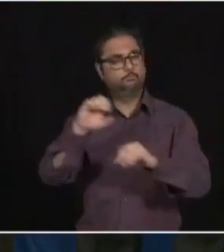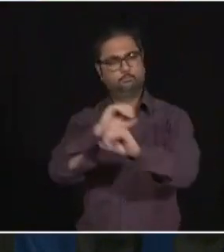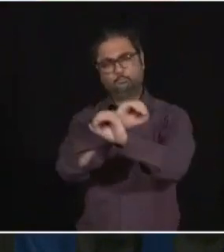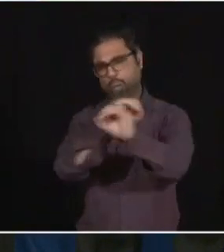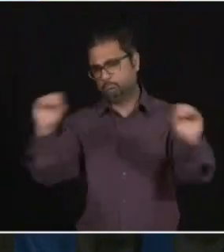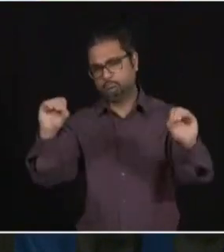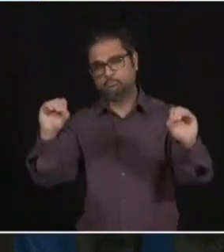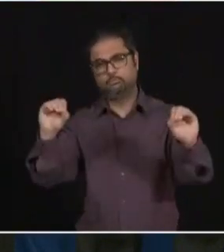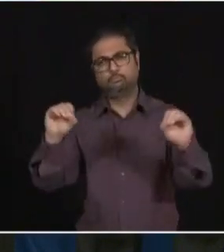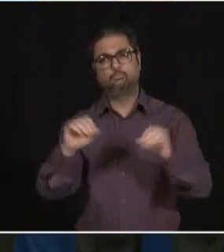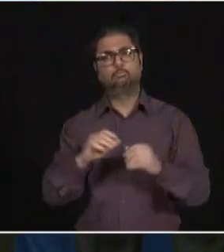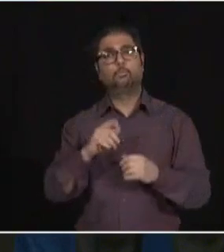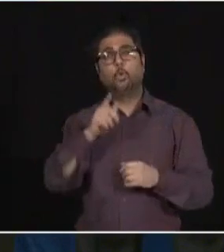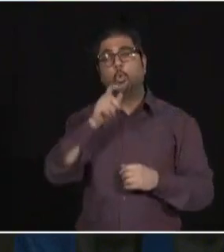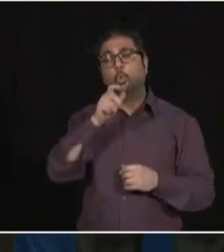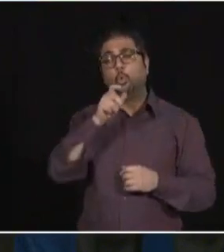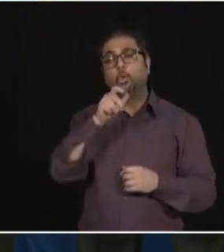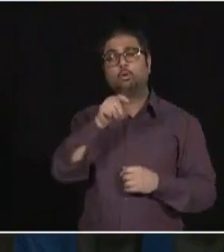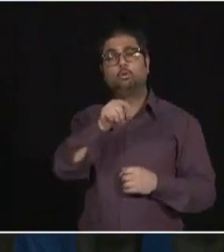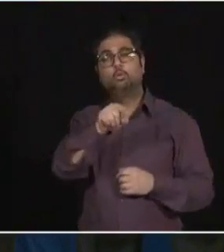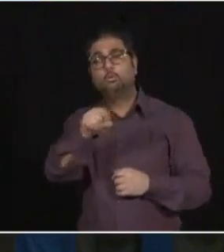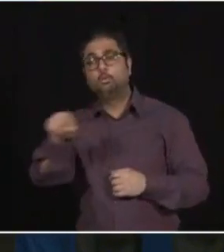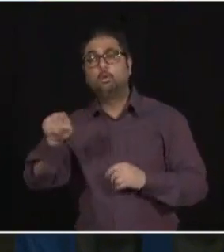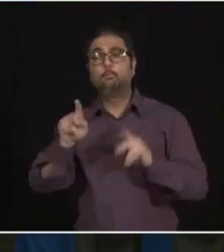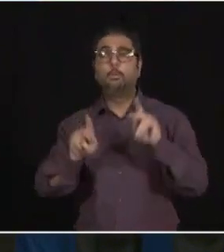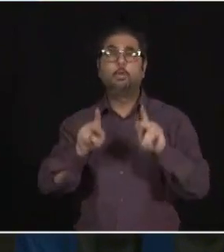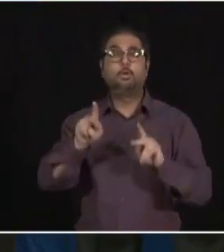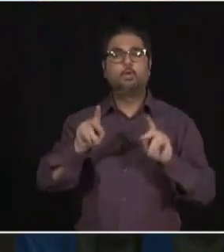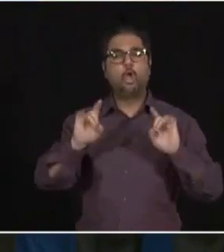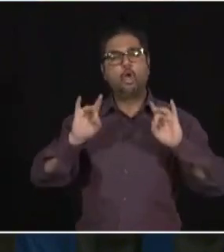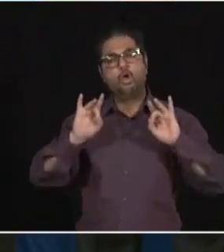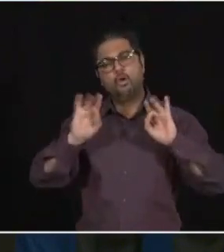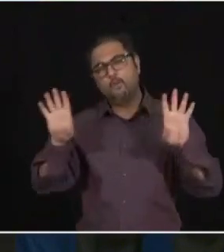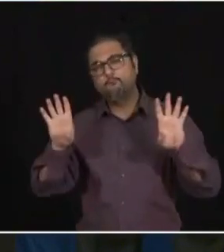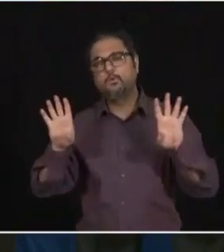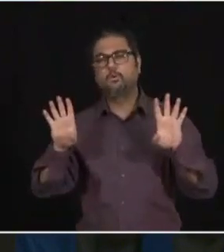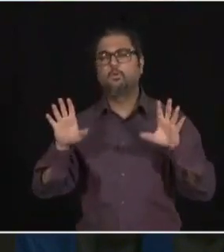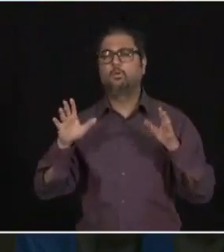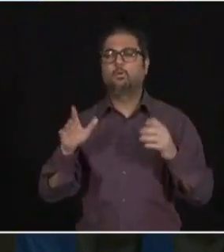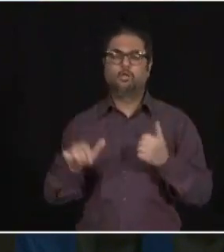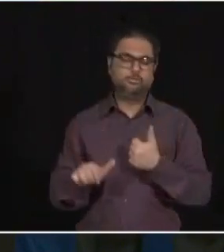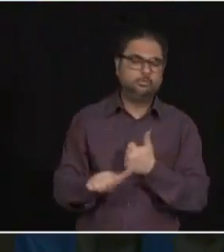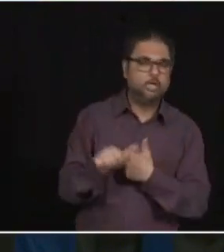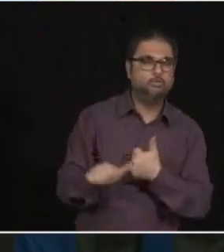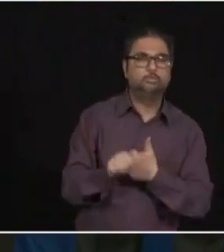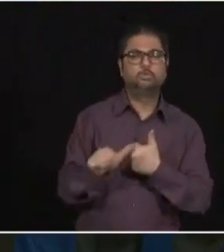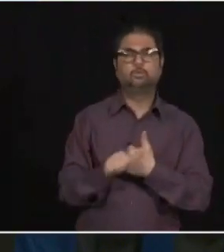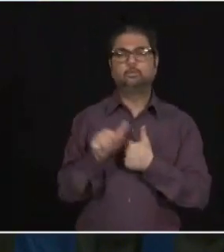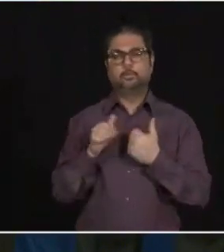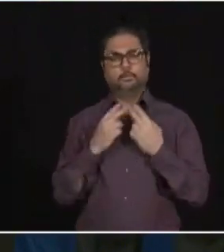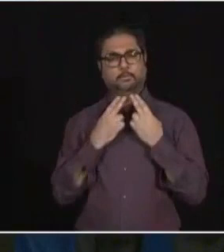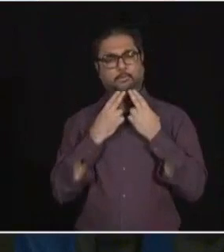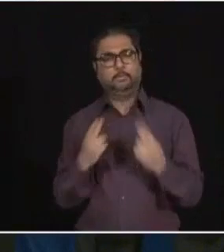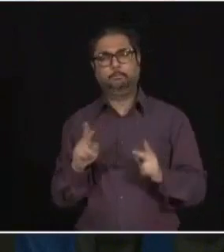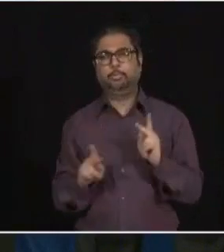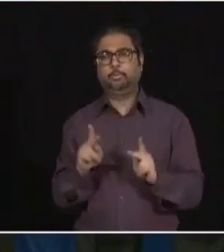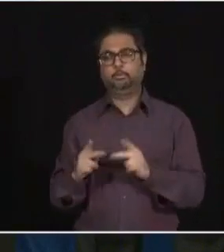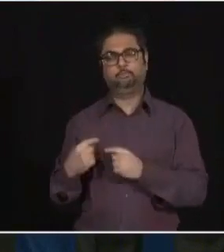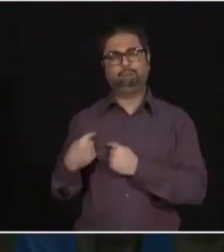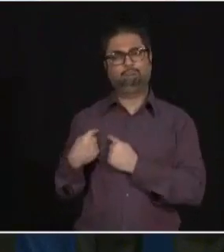and the low lifes that are out there terrorizing innocent people. Over the past two years we've invested heavily. We've